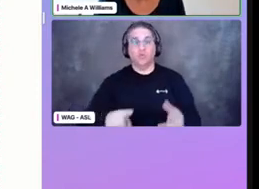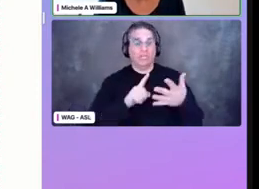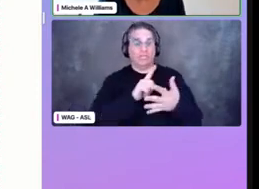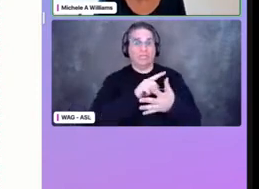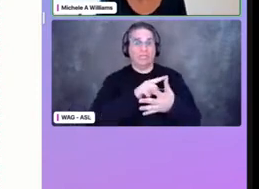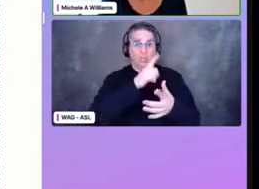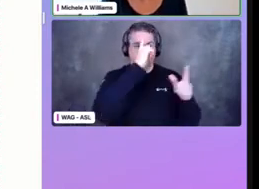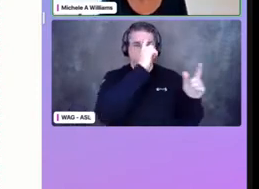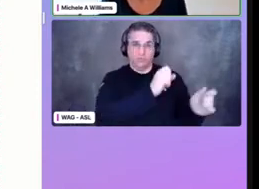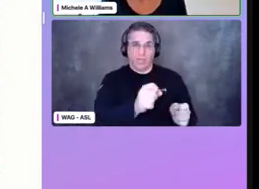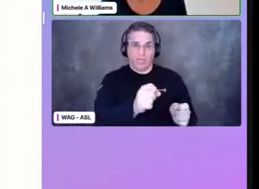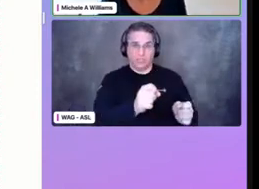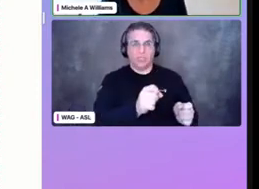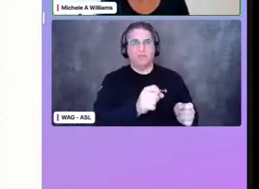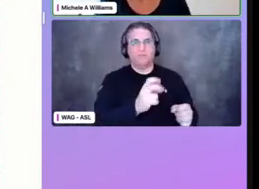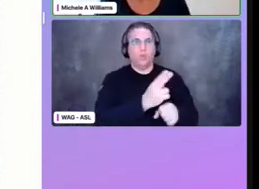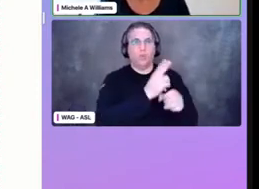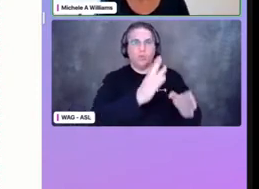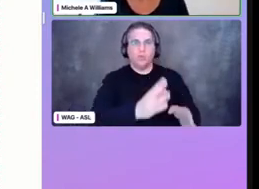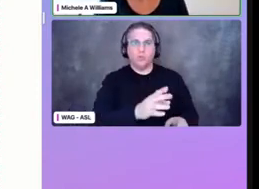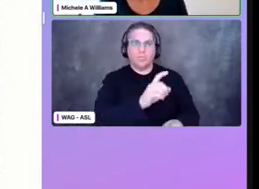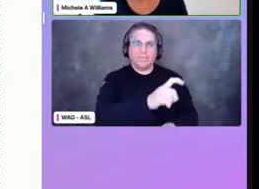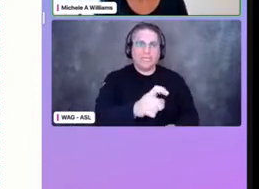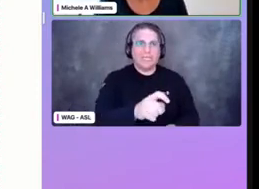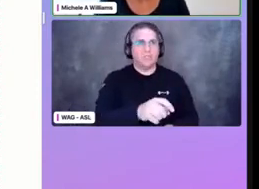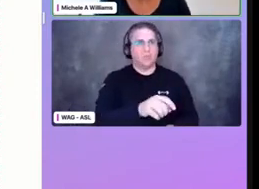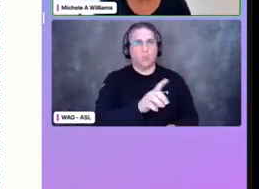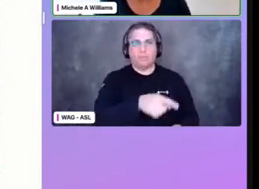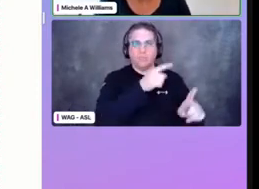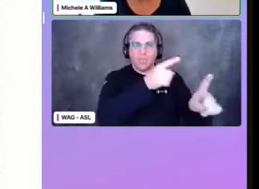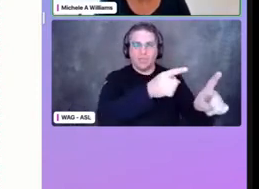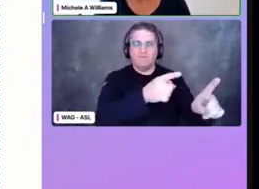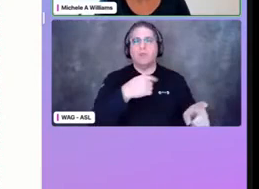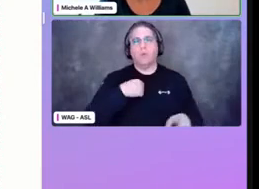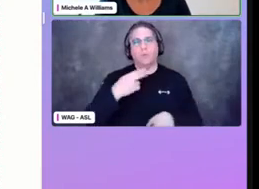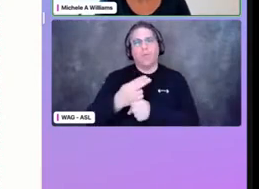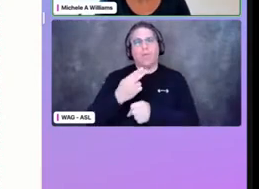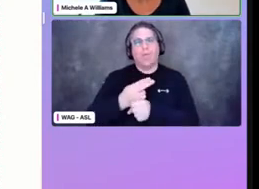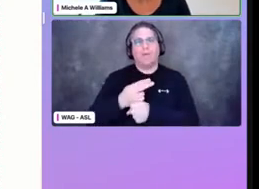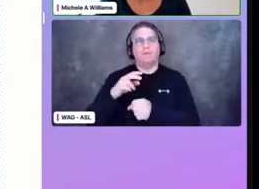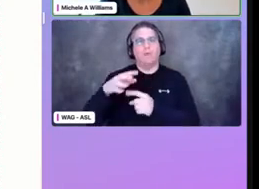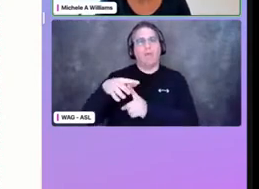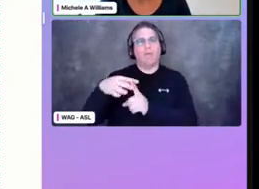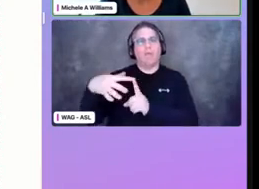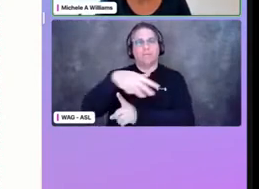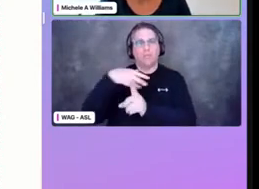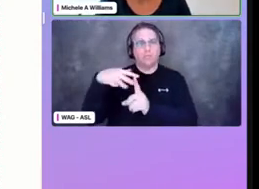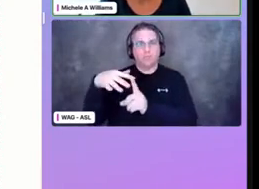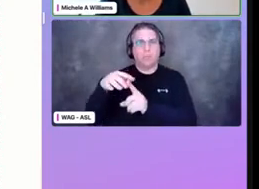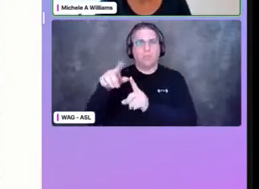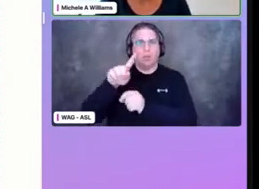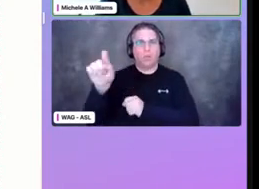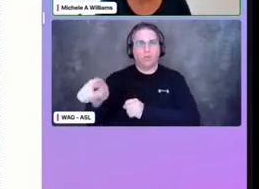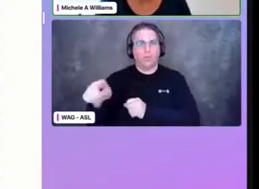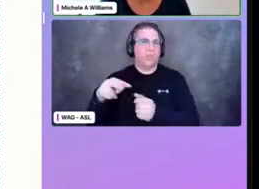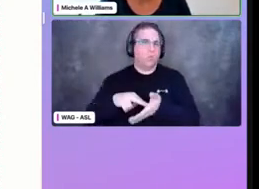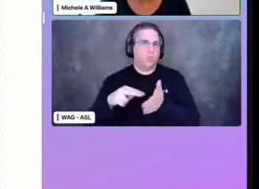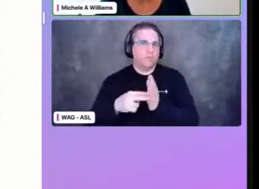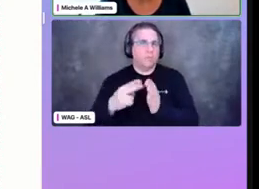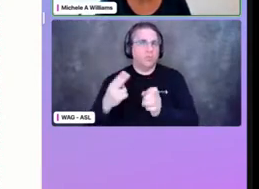foundational, to summative. So, where strategy we have that phase of user meetings, or objectives, there are equally research